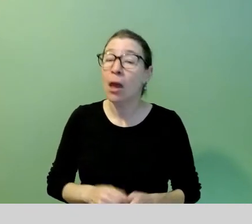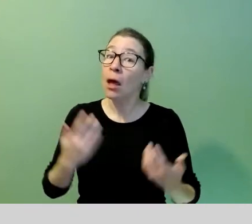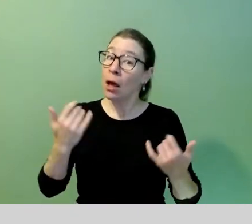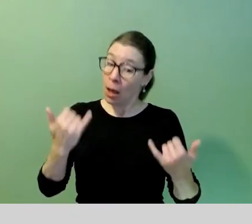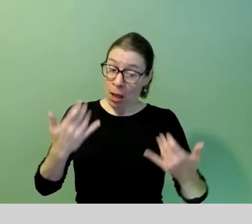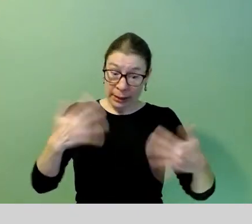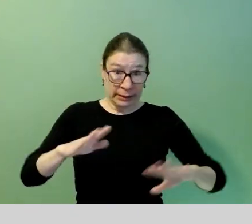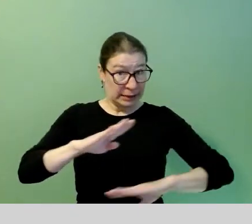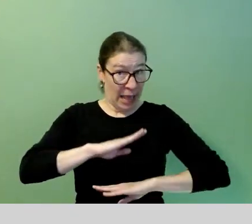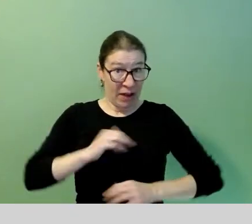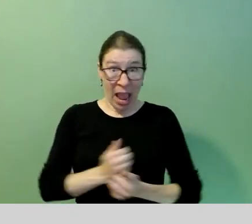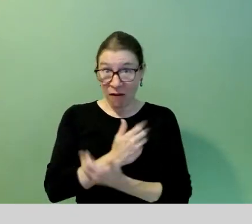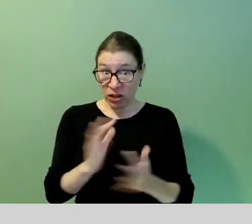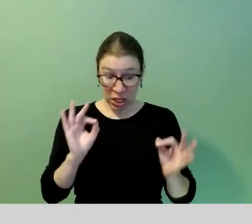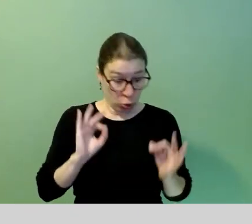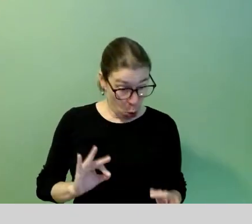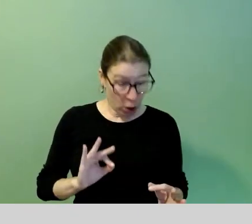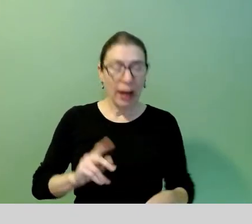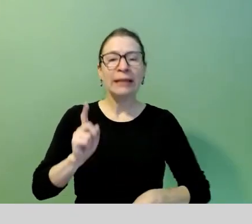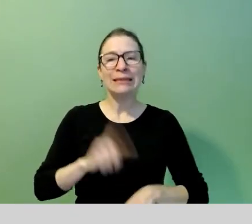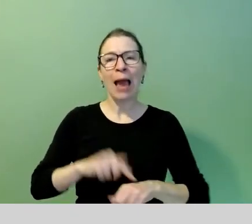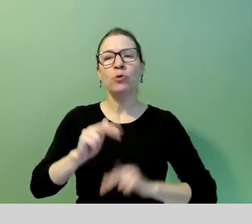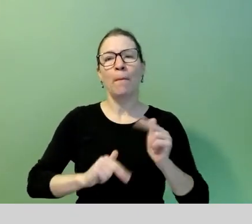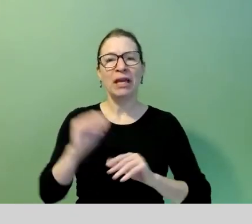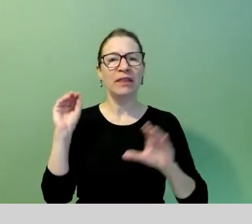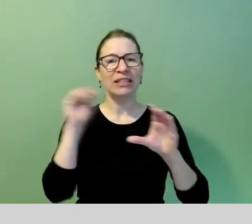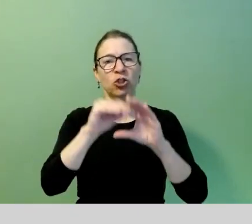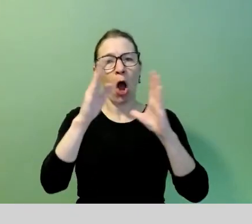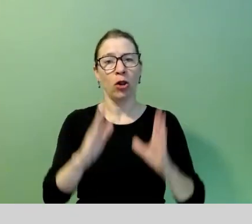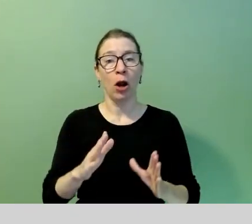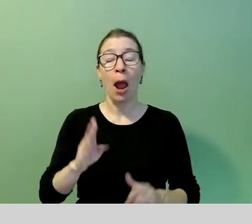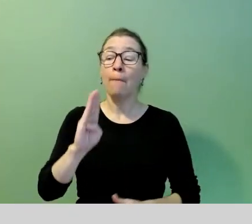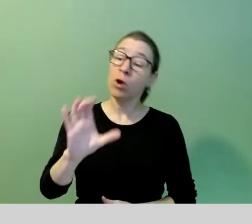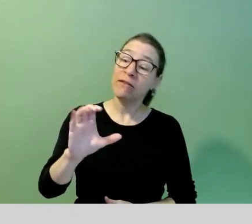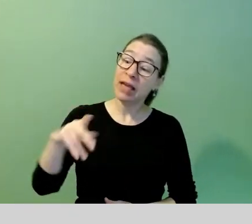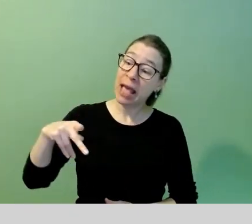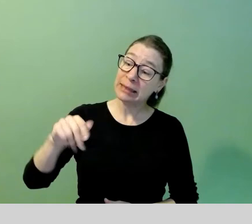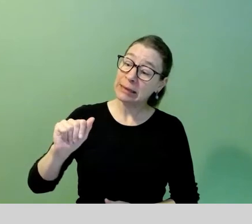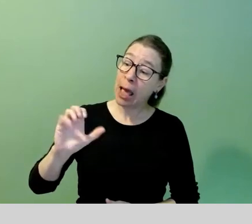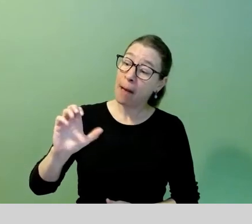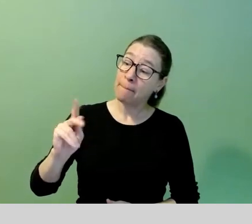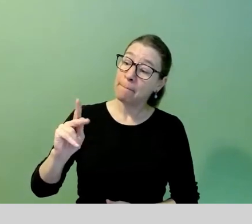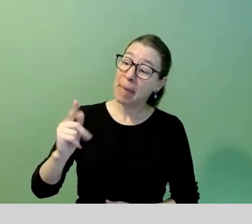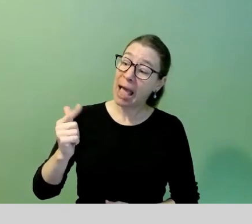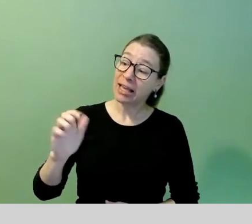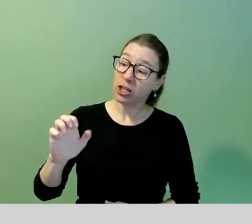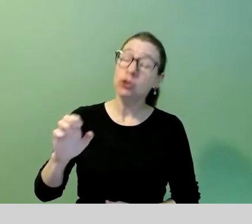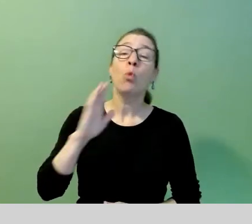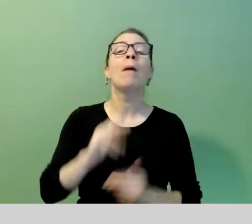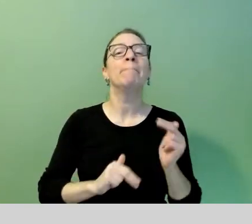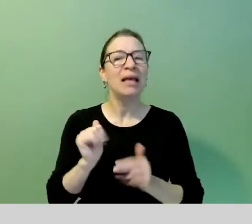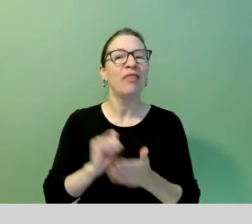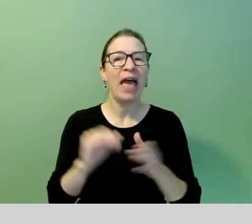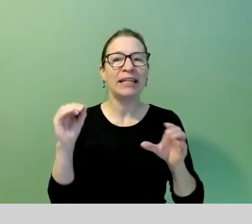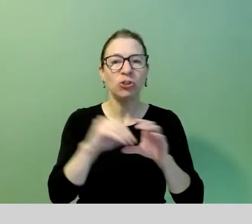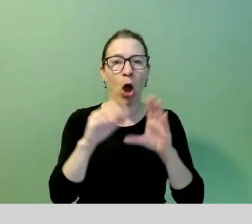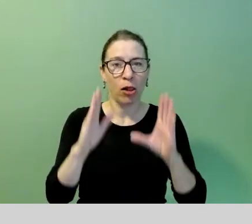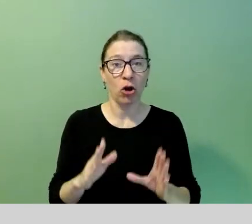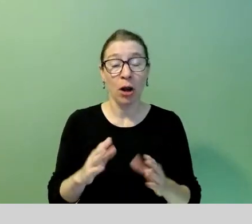it's time to build the installer. Briefcase package will build your installer. Now, if we look in our windows directory,